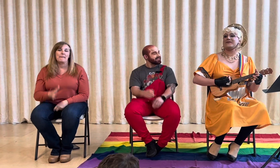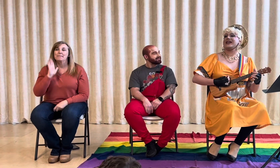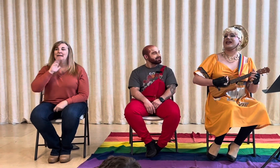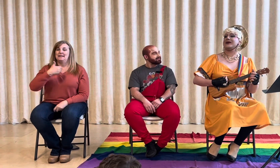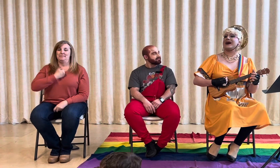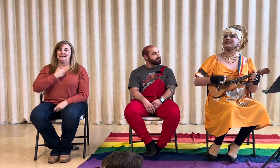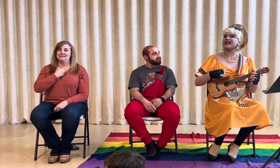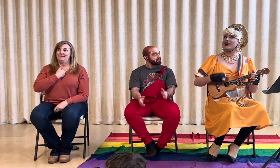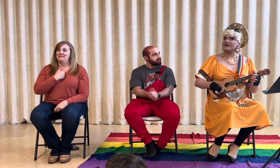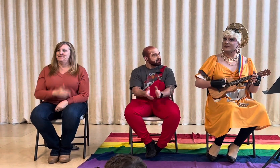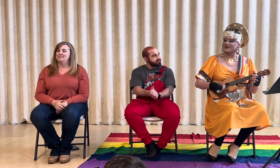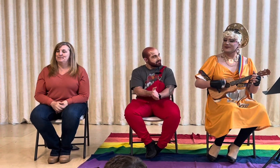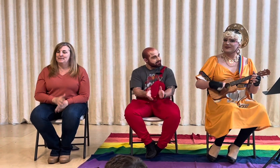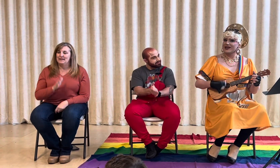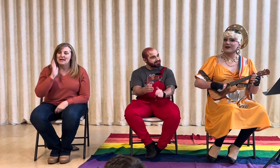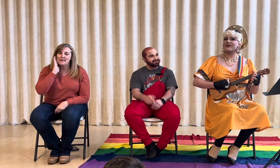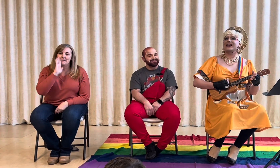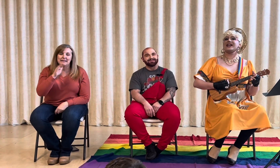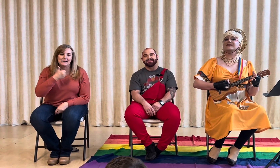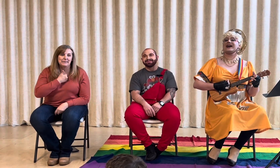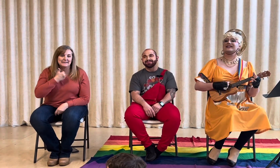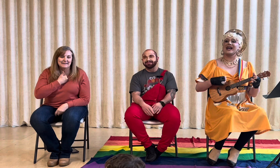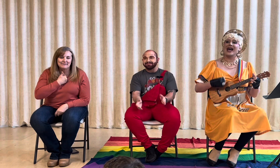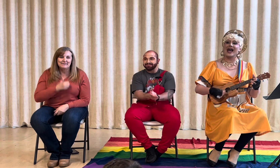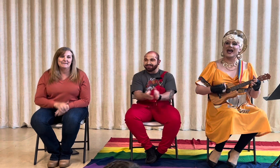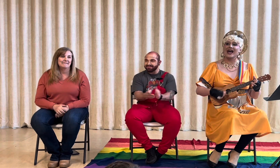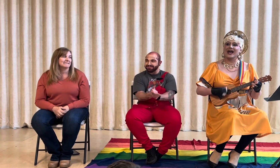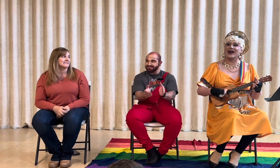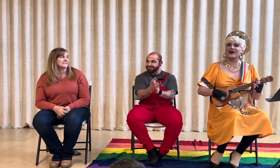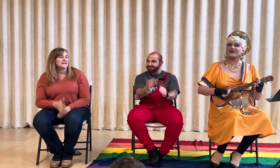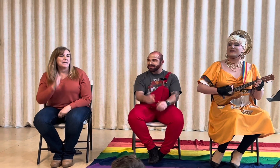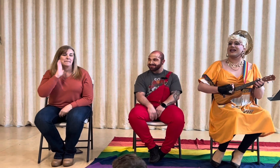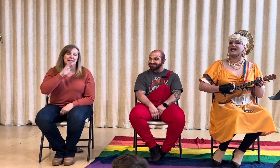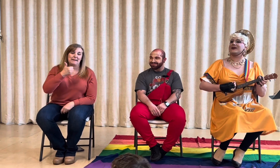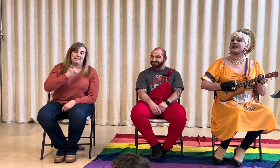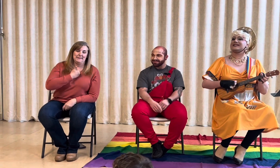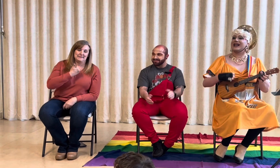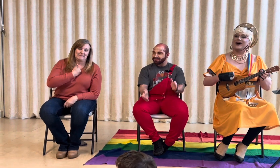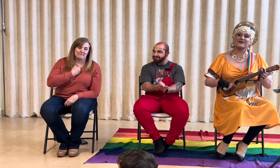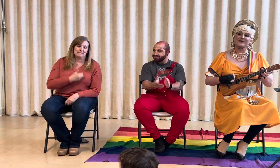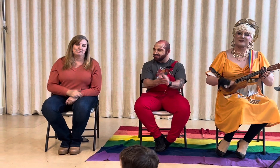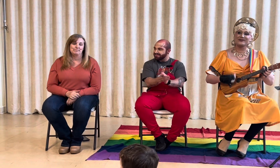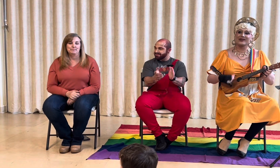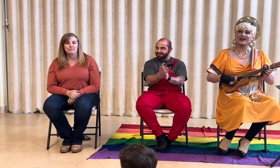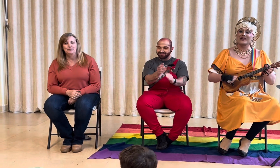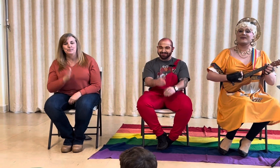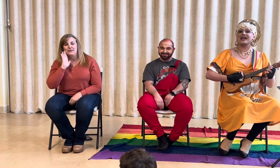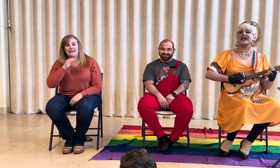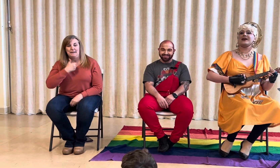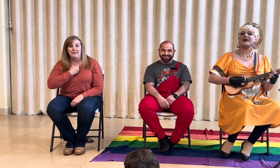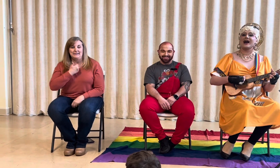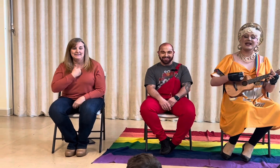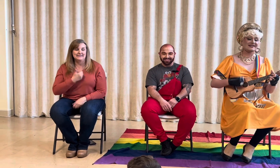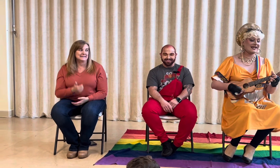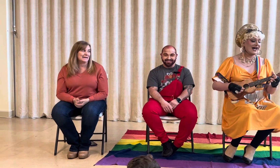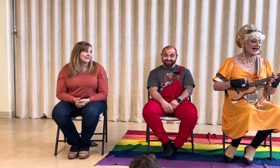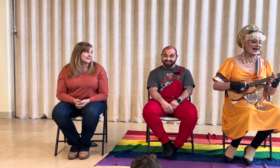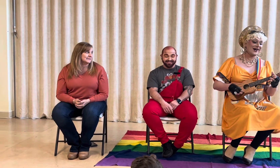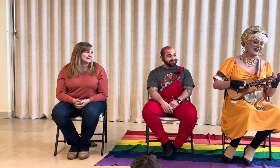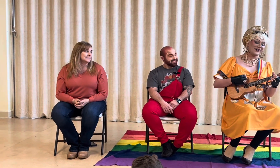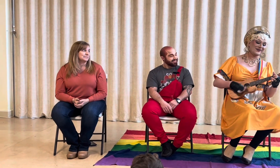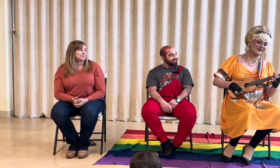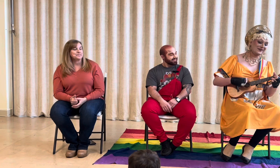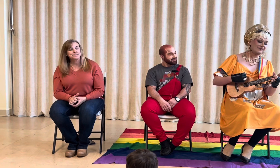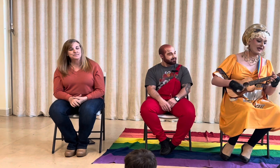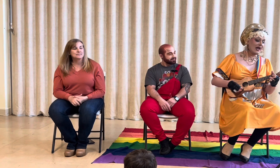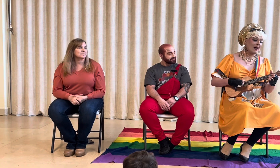Being Myself, Being Myself, Being Myself, Being Myself